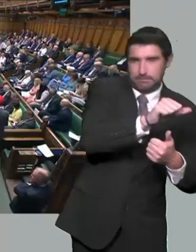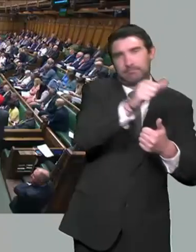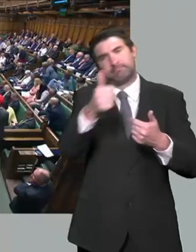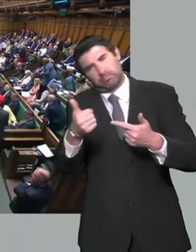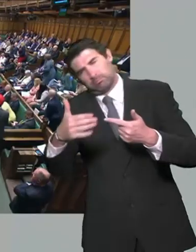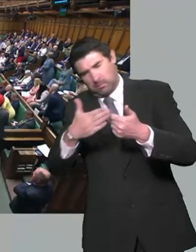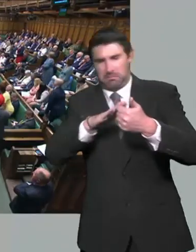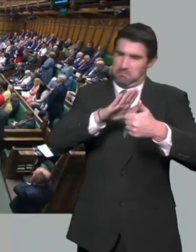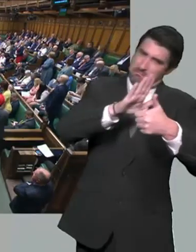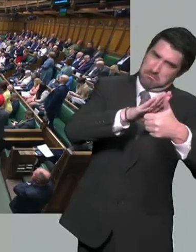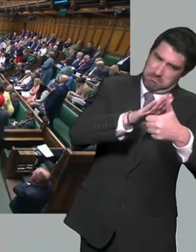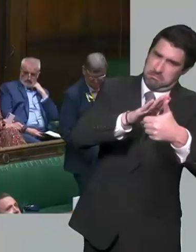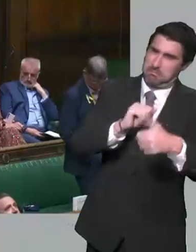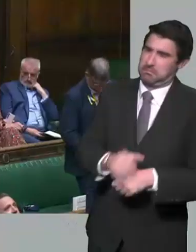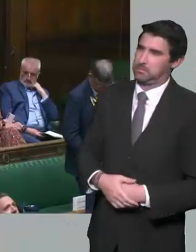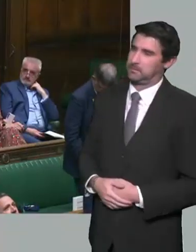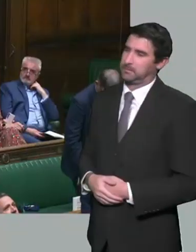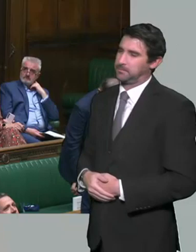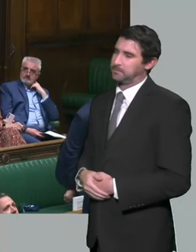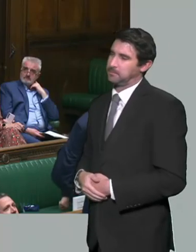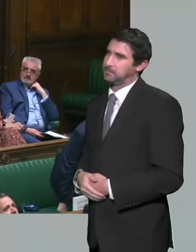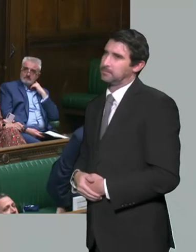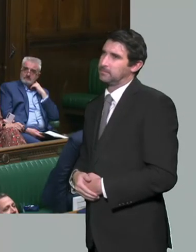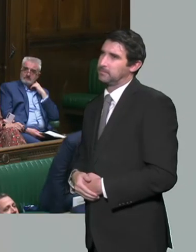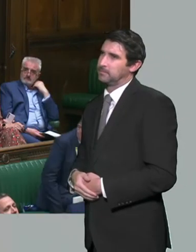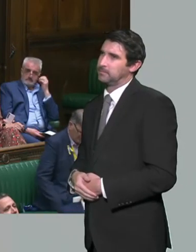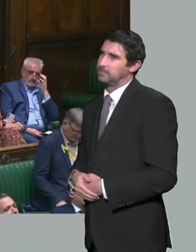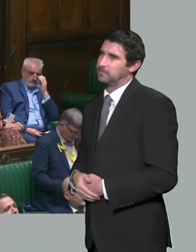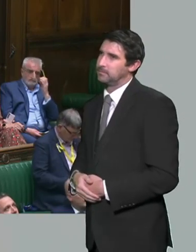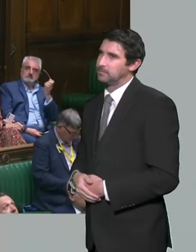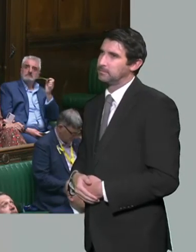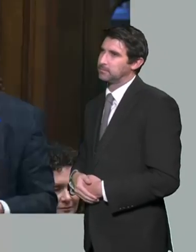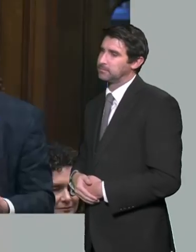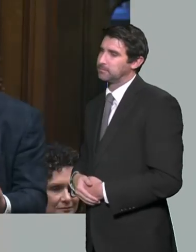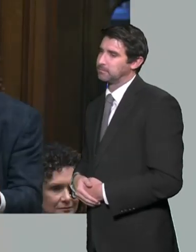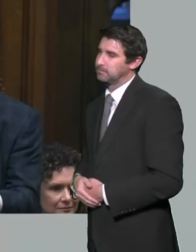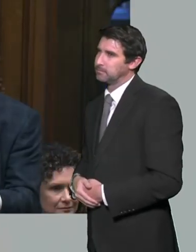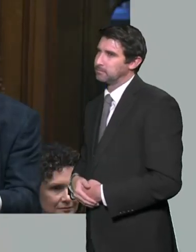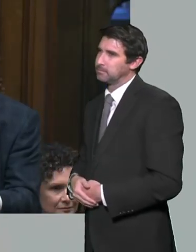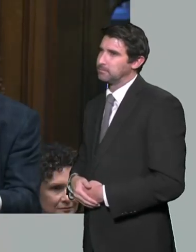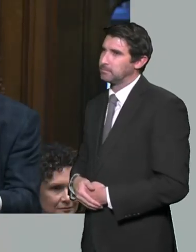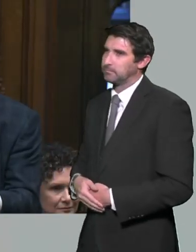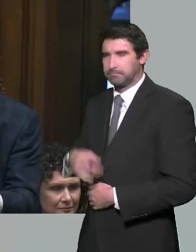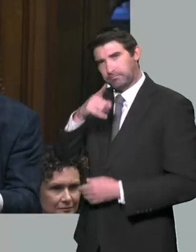Neale Hanvey (Kirkcaldy and Cowdenbeath) (Alba) Q2. The Prime Minister will know from my recent correspondence that a Kirkcaldy and Cowdenbeath